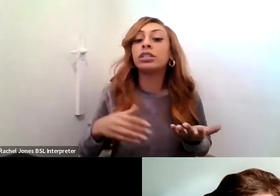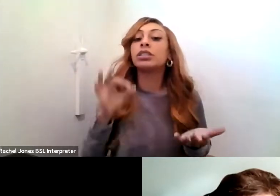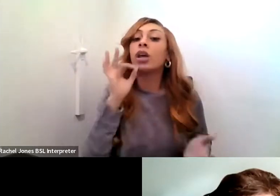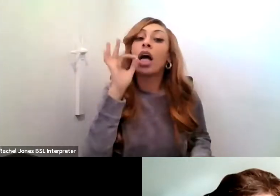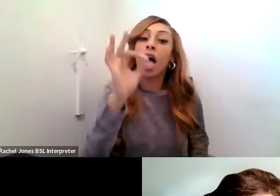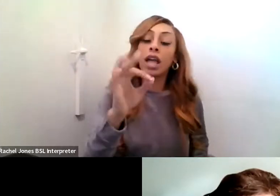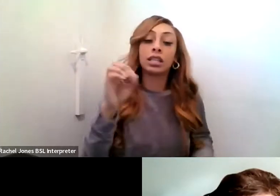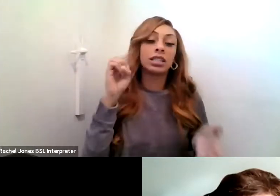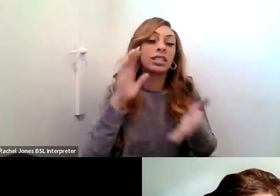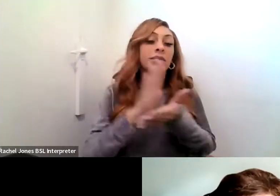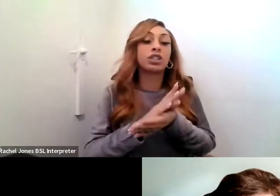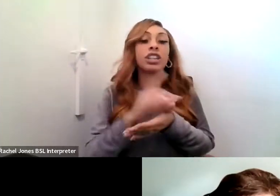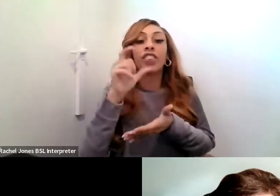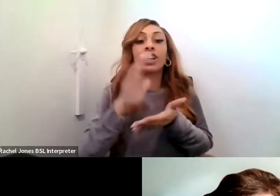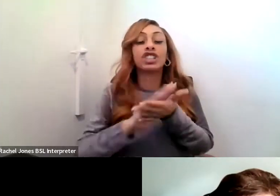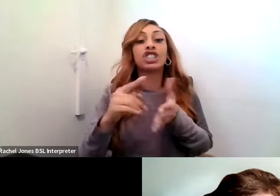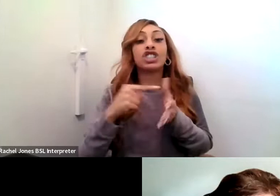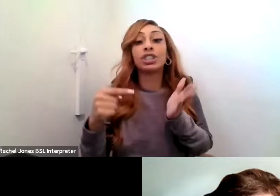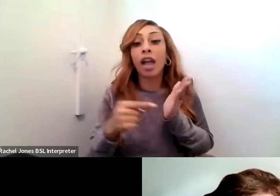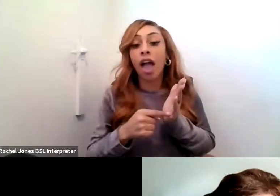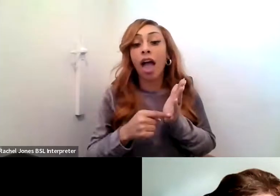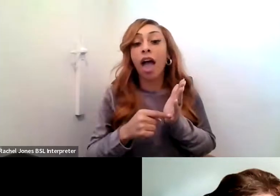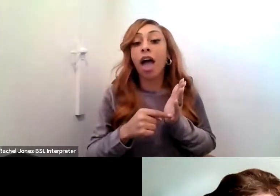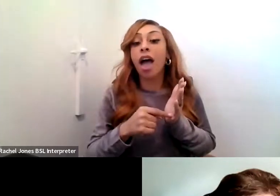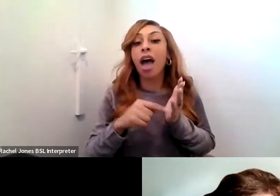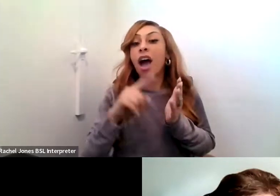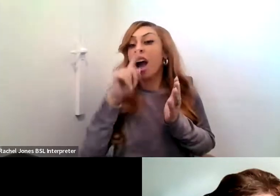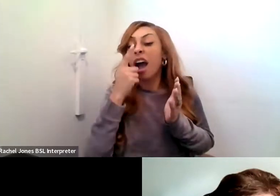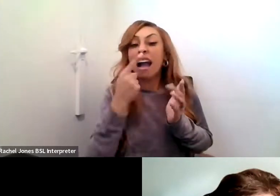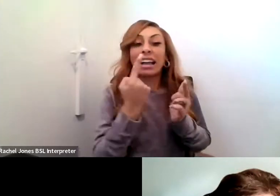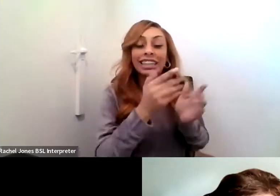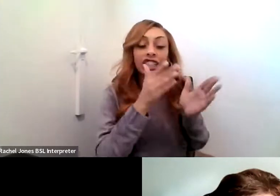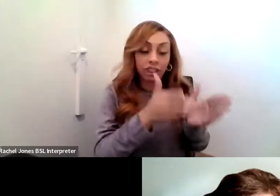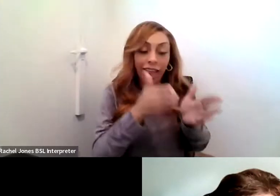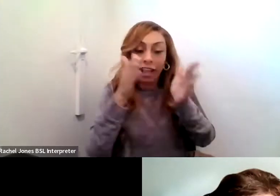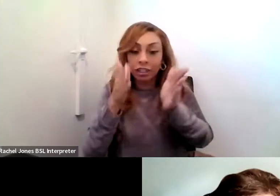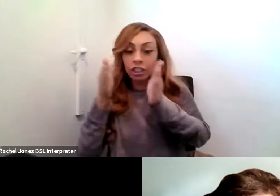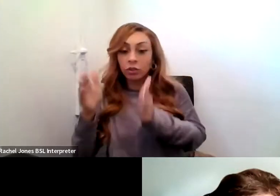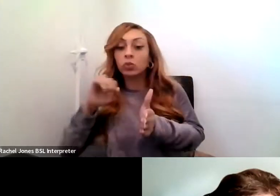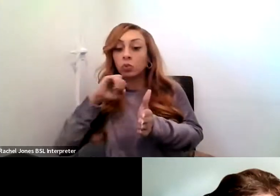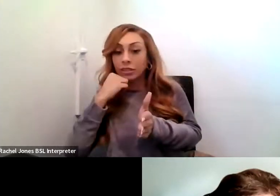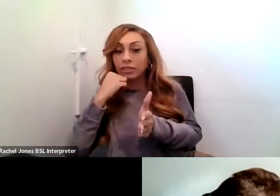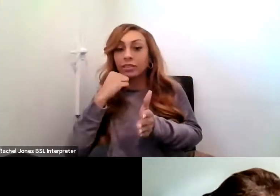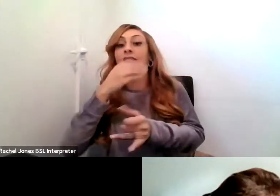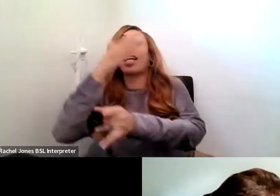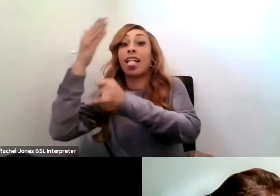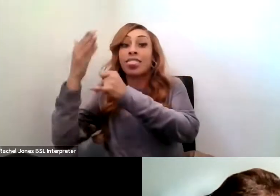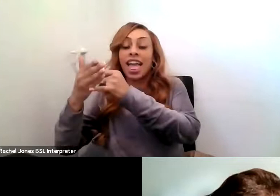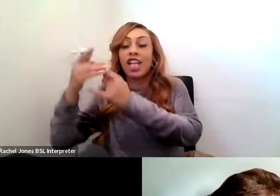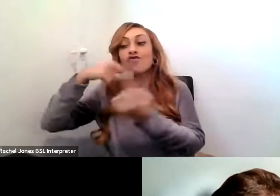do pop them in the chat. If we're not able to get on to them within each section, we will obviously return to them in the round table at the end,